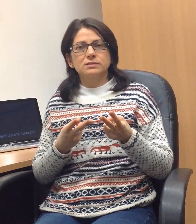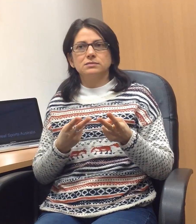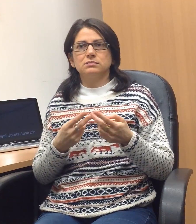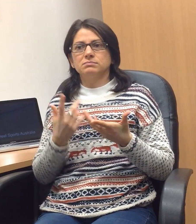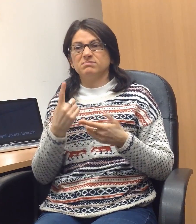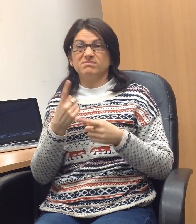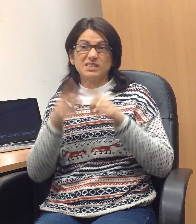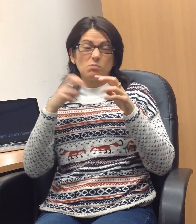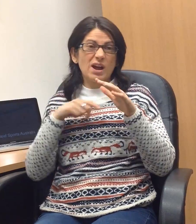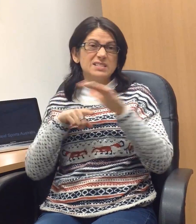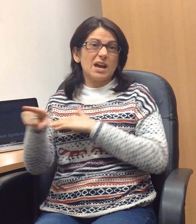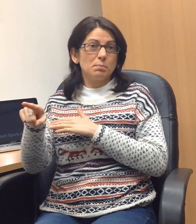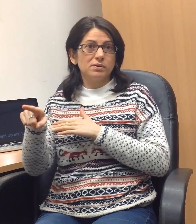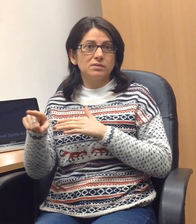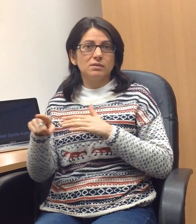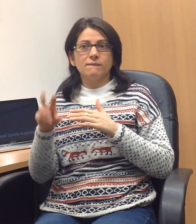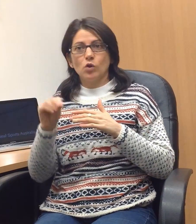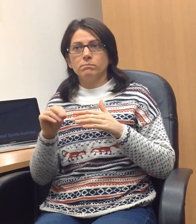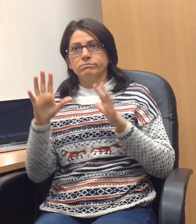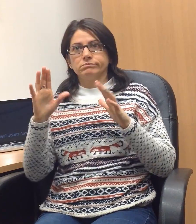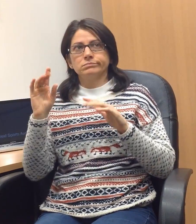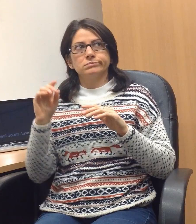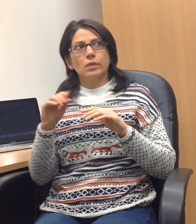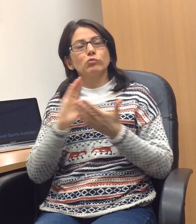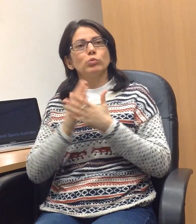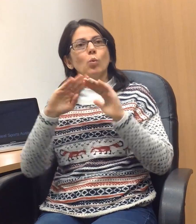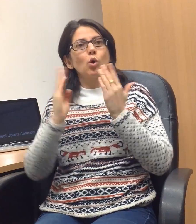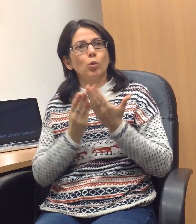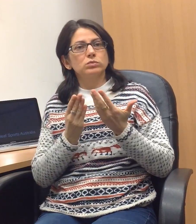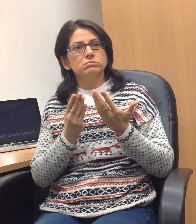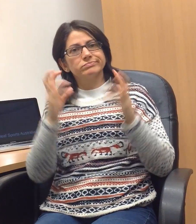feel relaxed, like an escape from real world mainstream